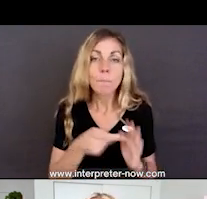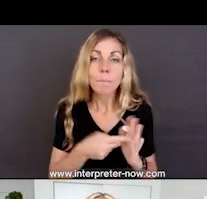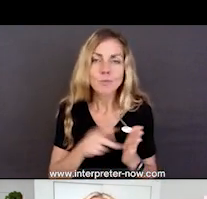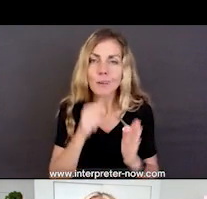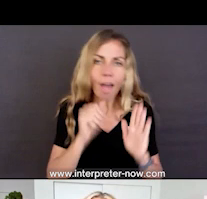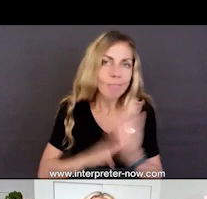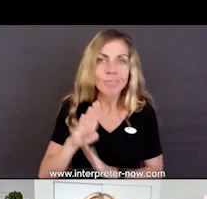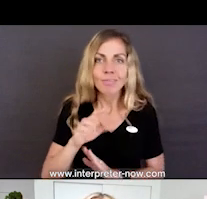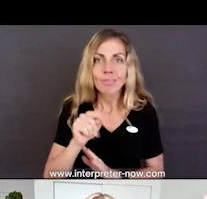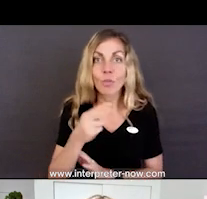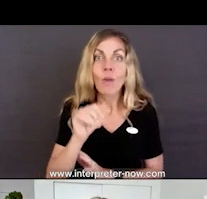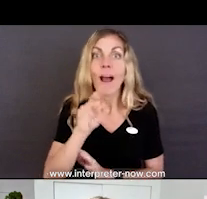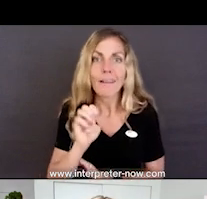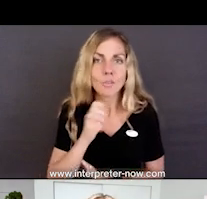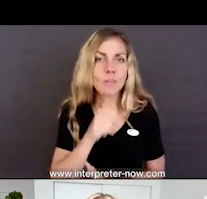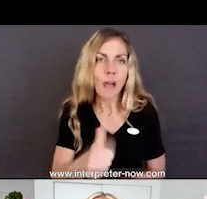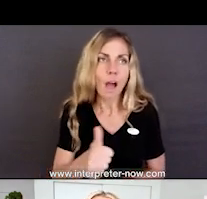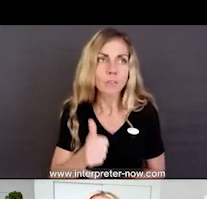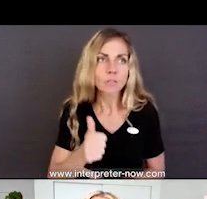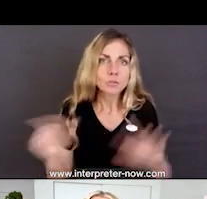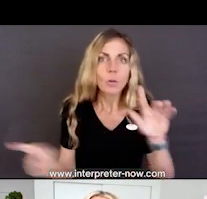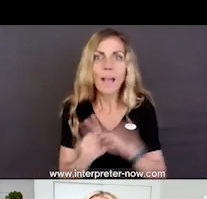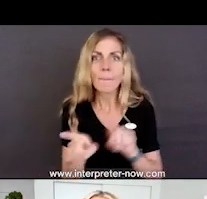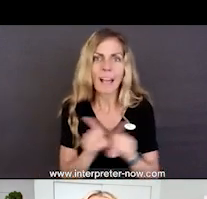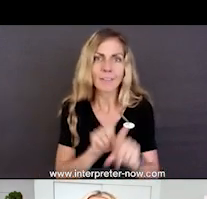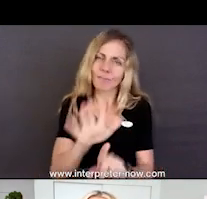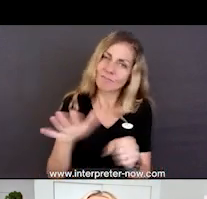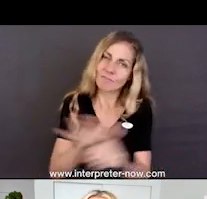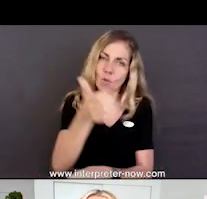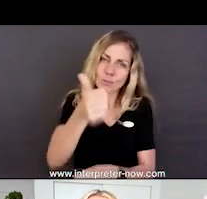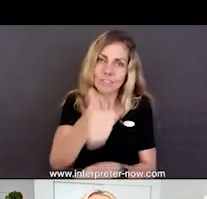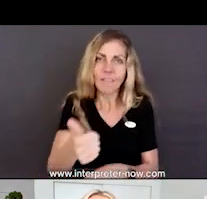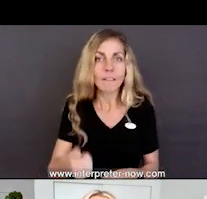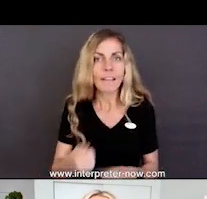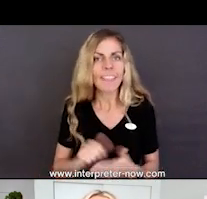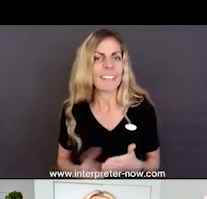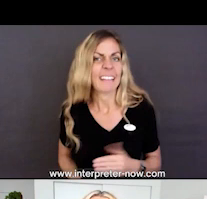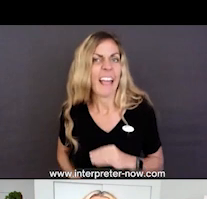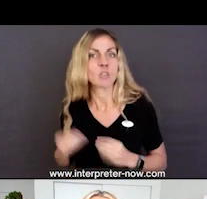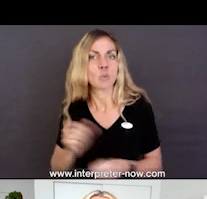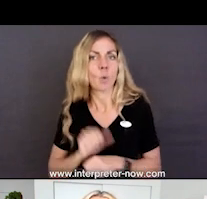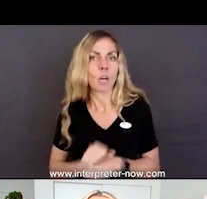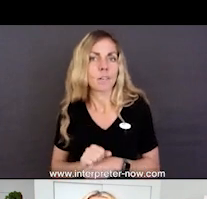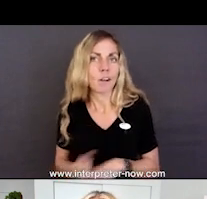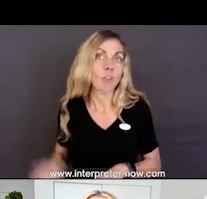Any of these things, you're not thriving, you're not being your full self.